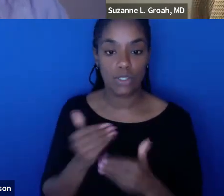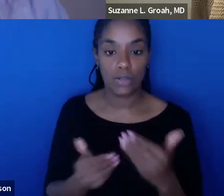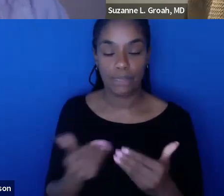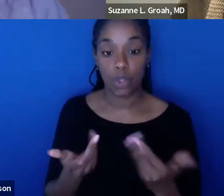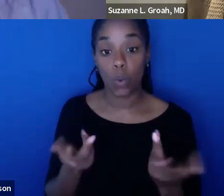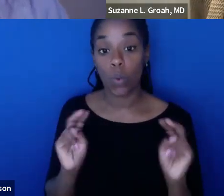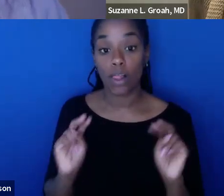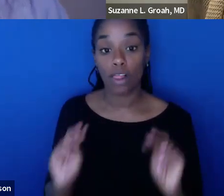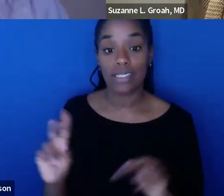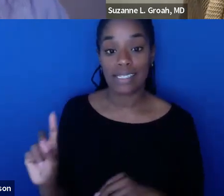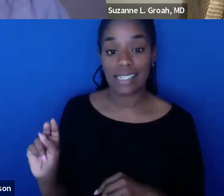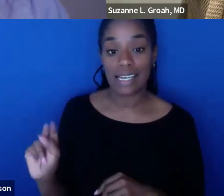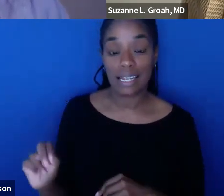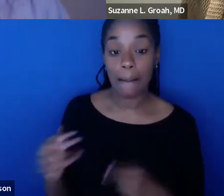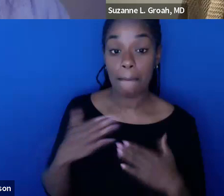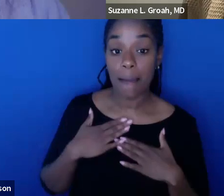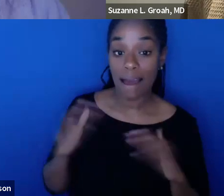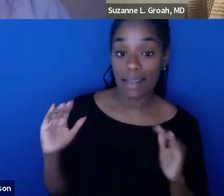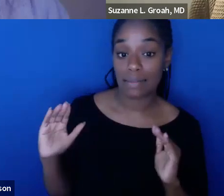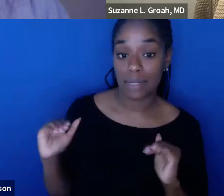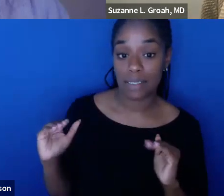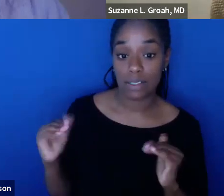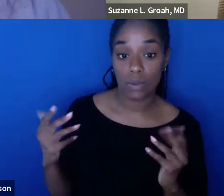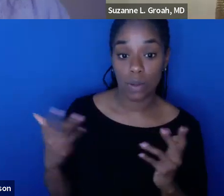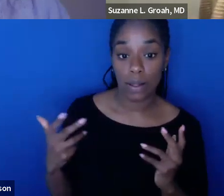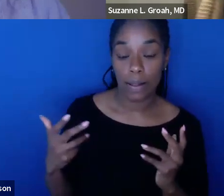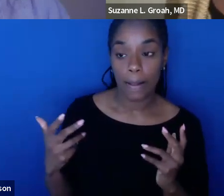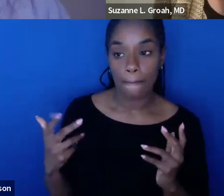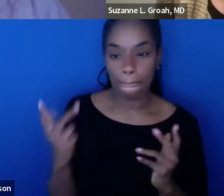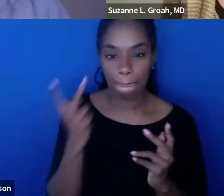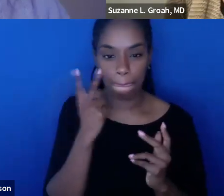What I was expecting to see was the people with neurogenic lower